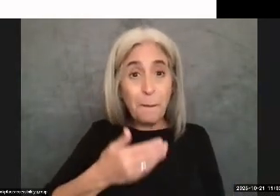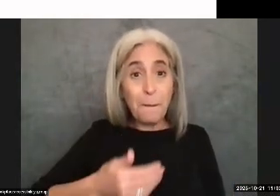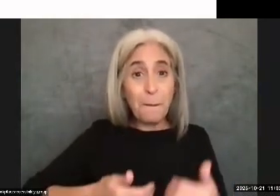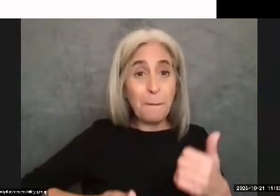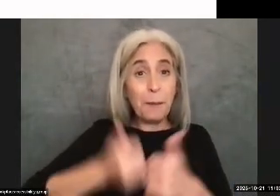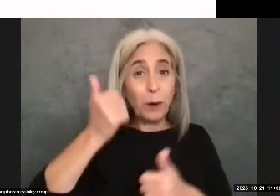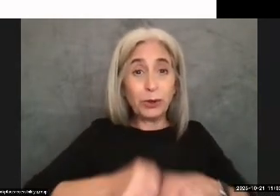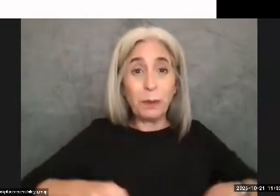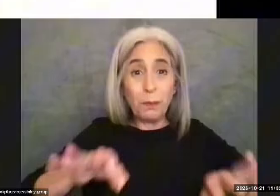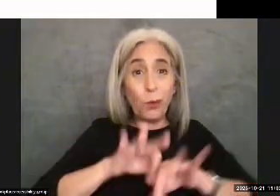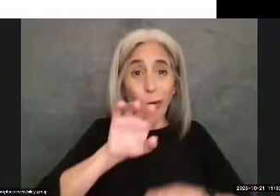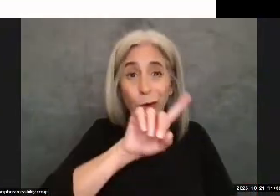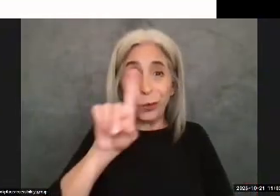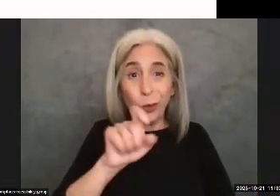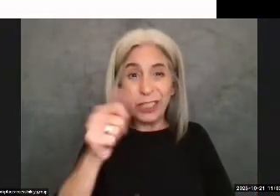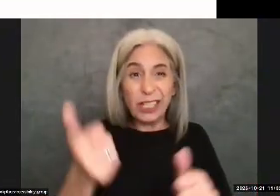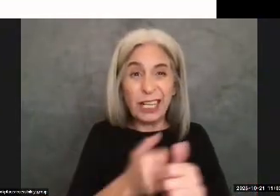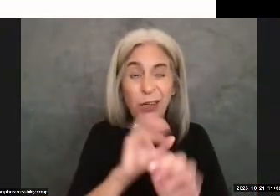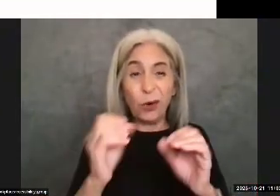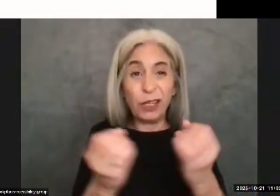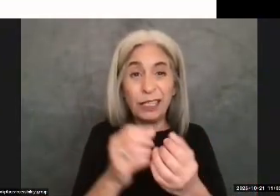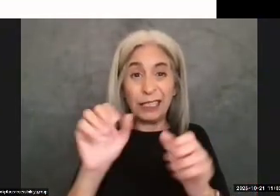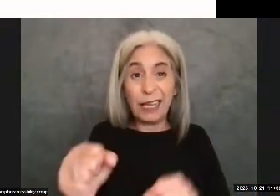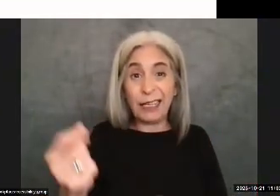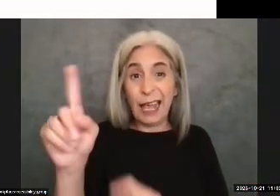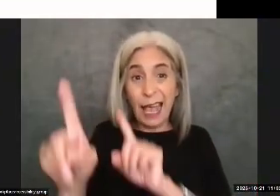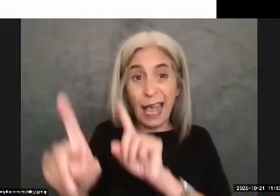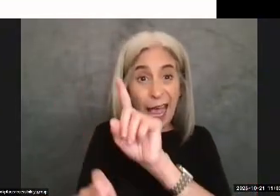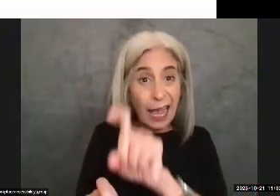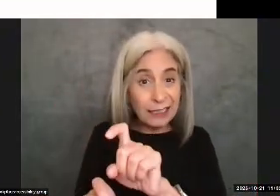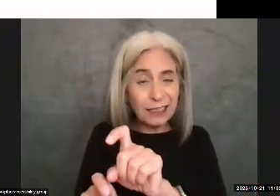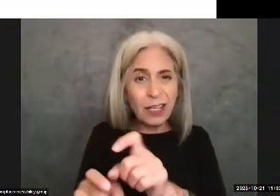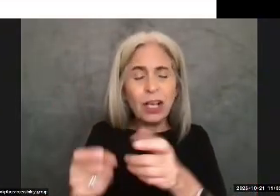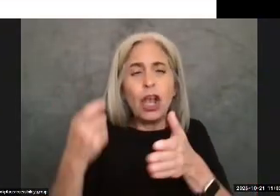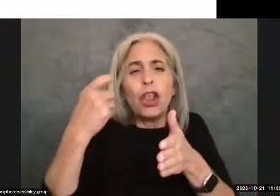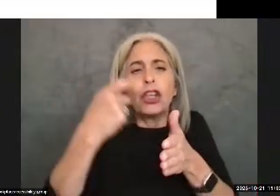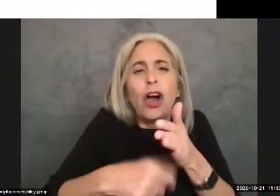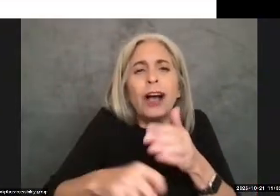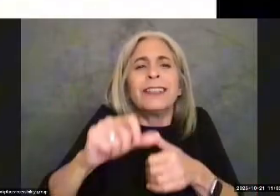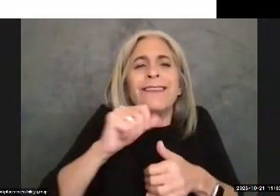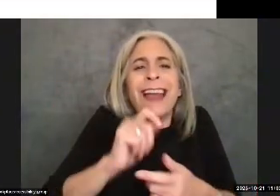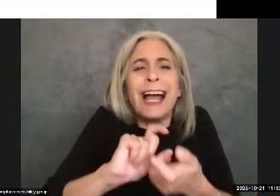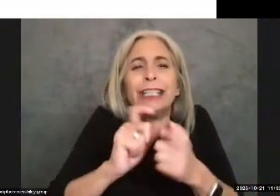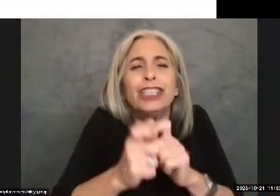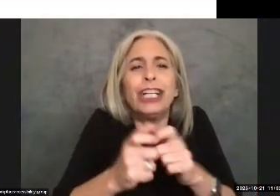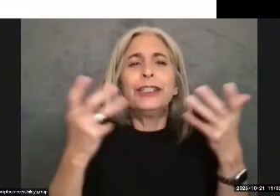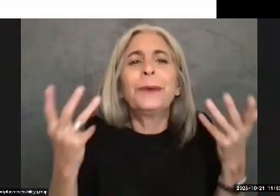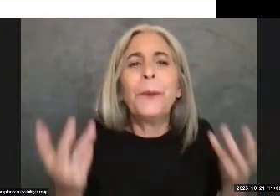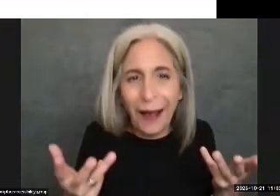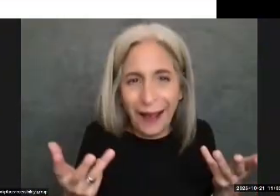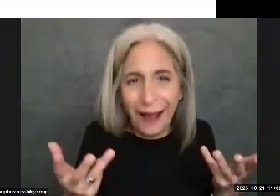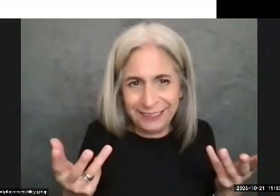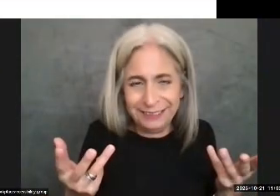Kathleen DeForest: And I feel the most important question any organization can ask itself is, what is the cost of not changing?